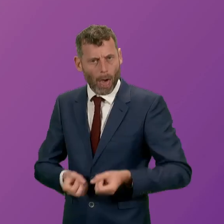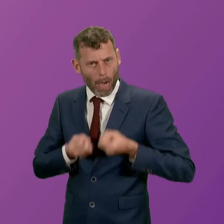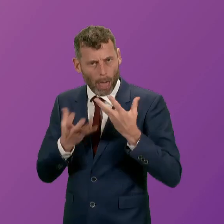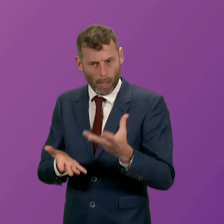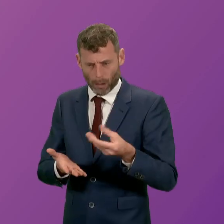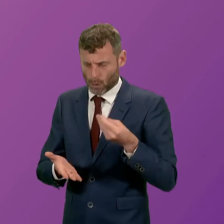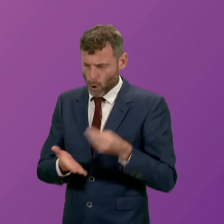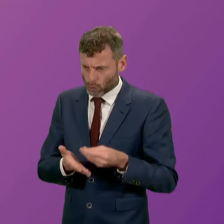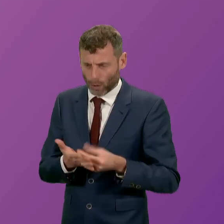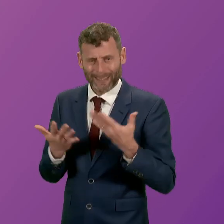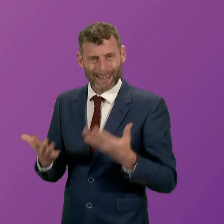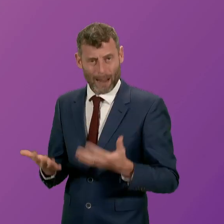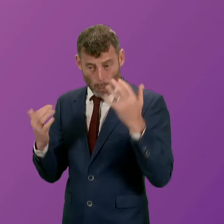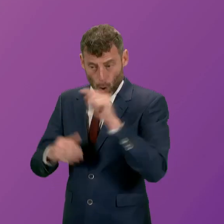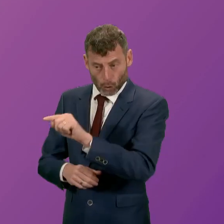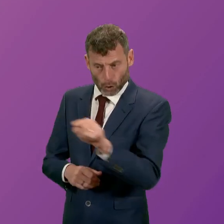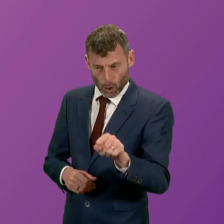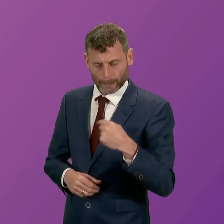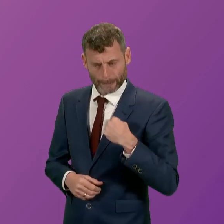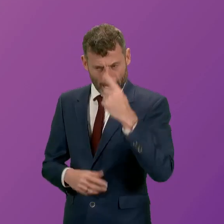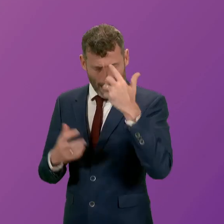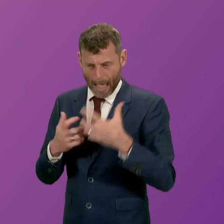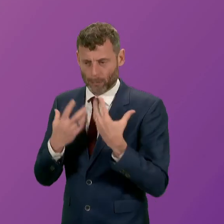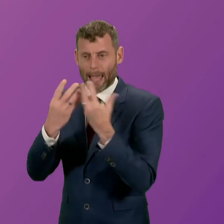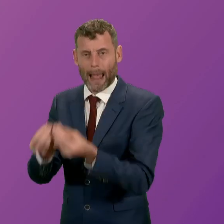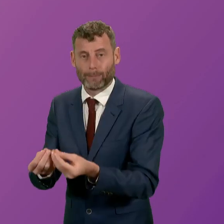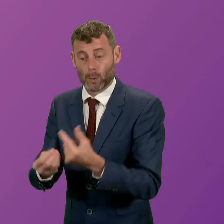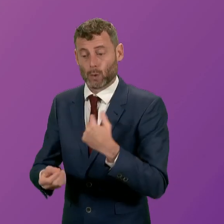of living crisis that we are experiencing. The steps that the Government announced on